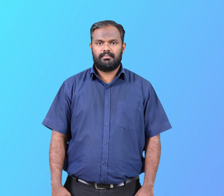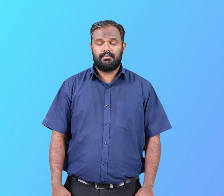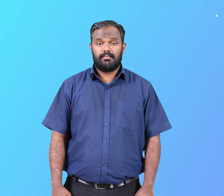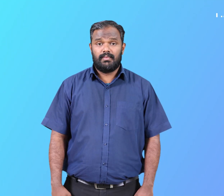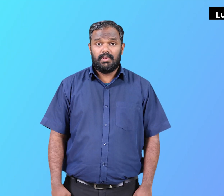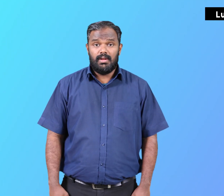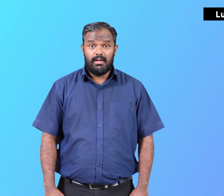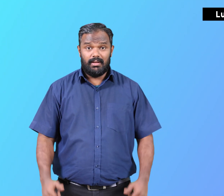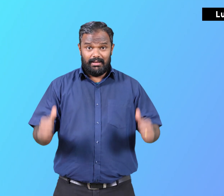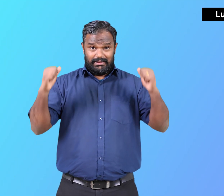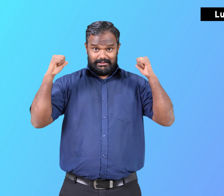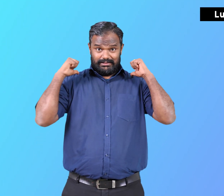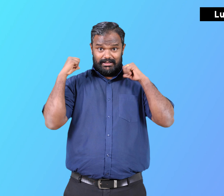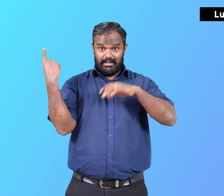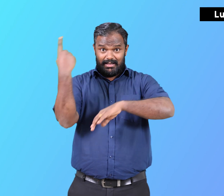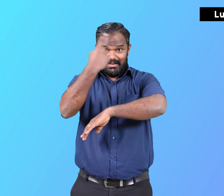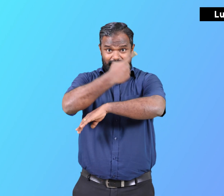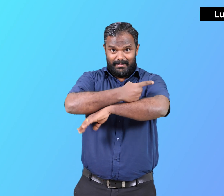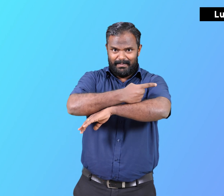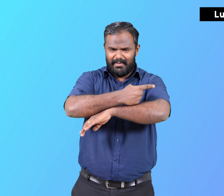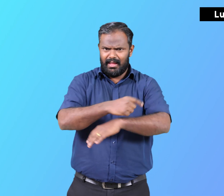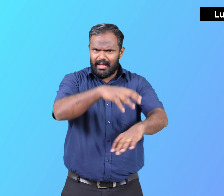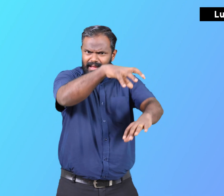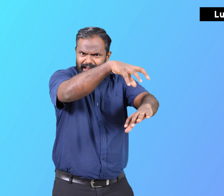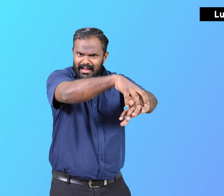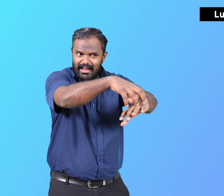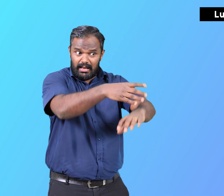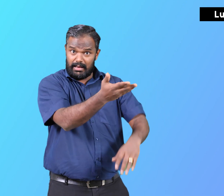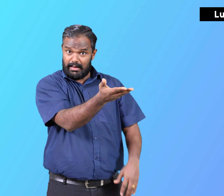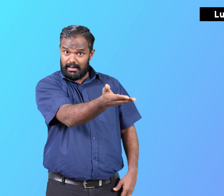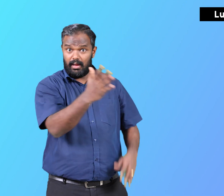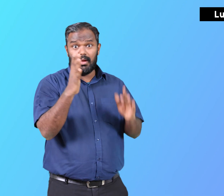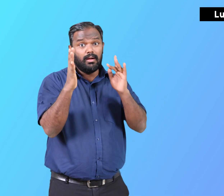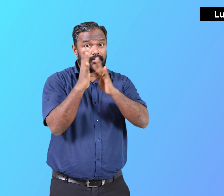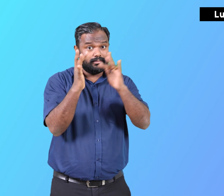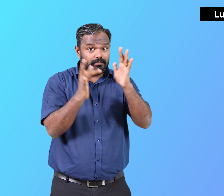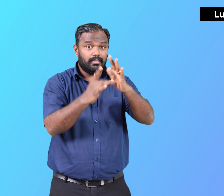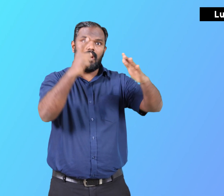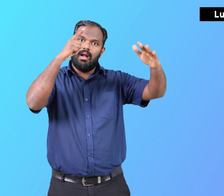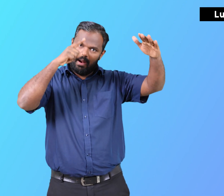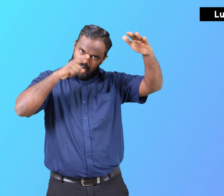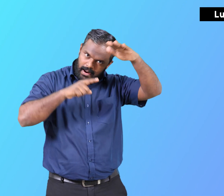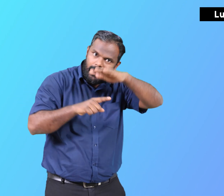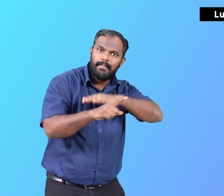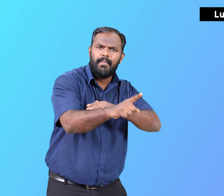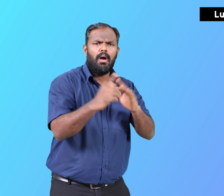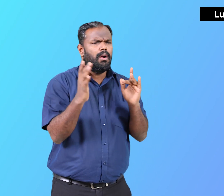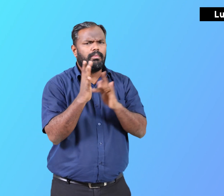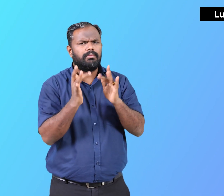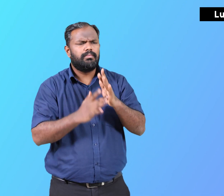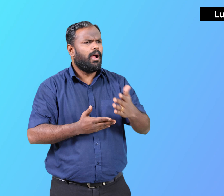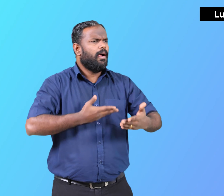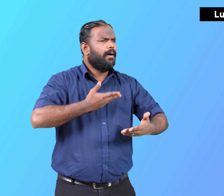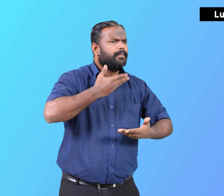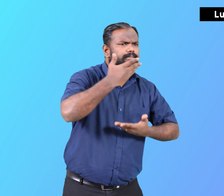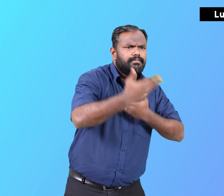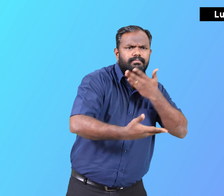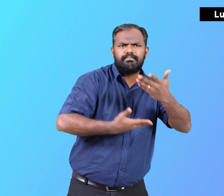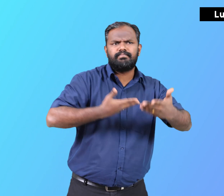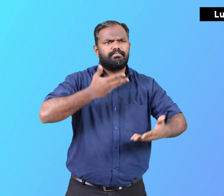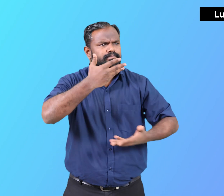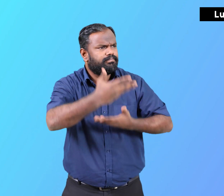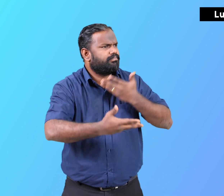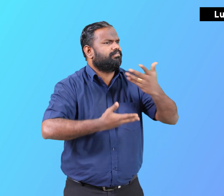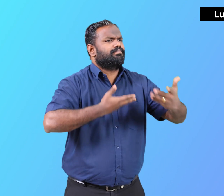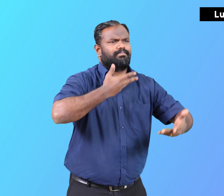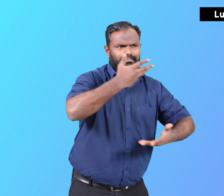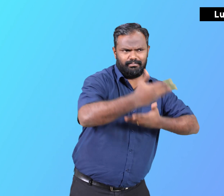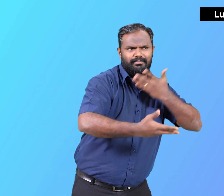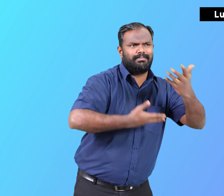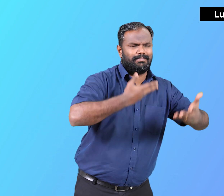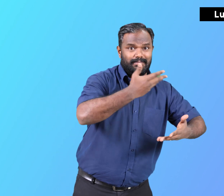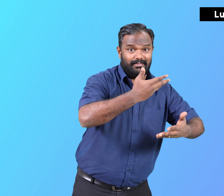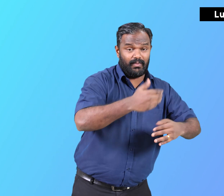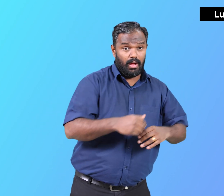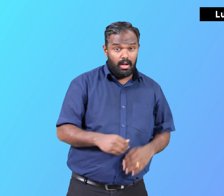Jesus taught in one of the synagogues on the Sabbath day.